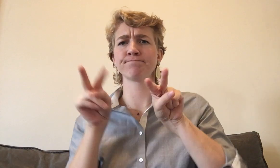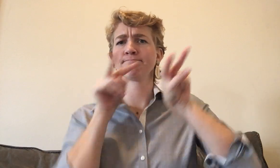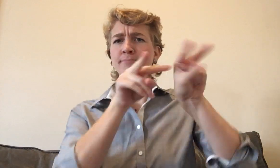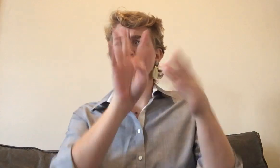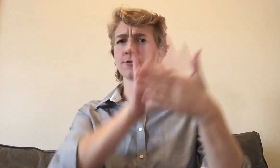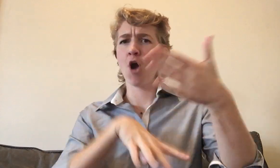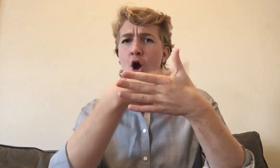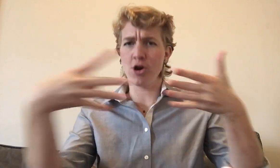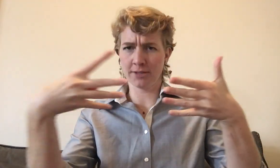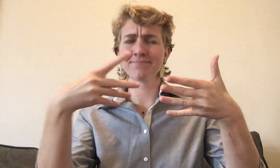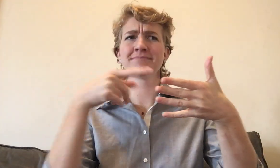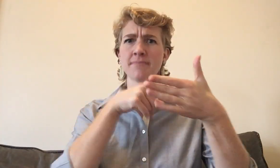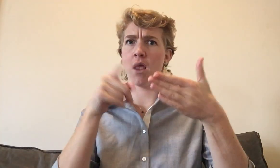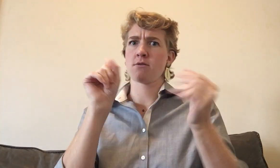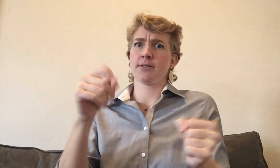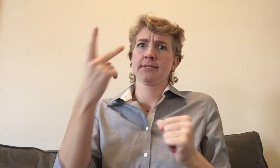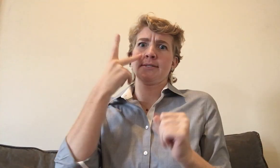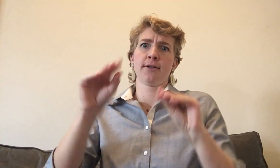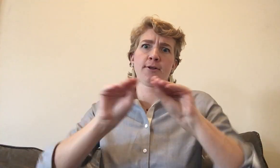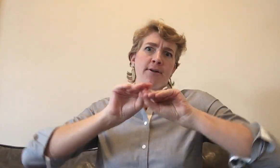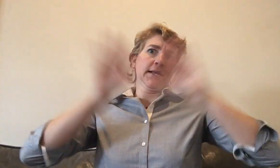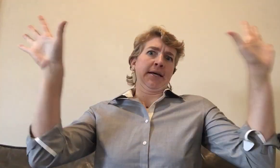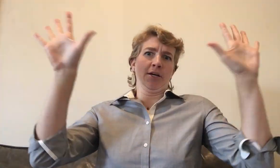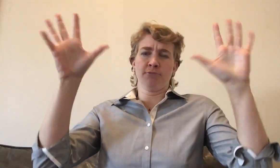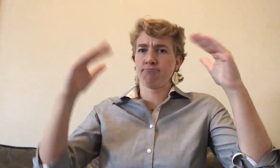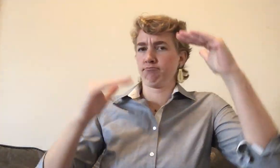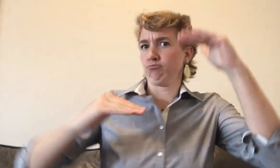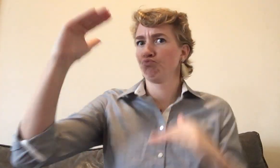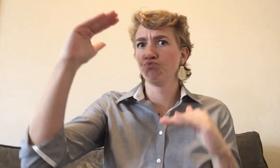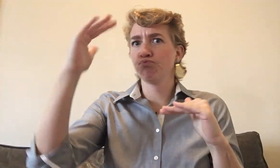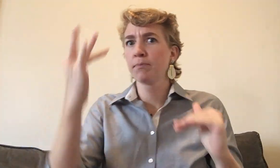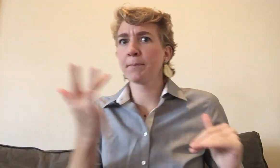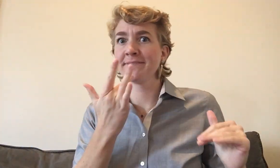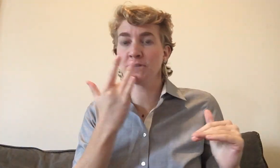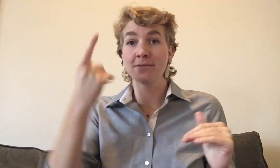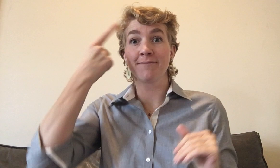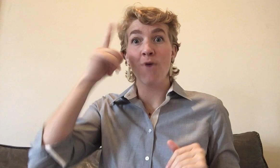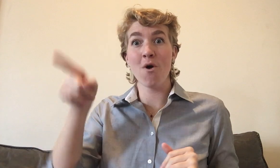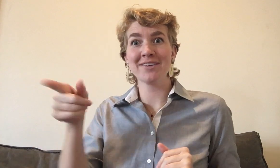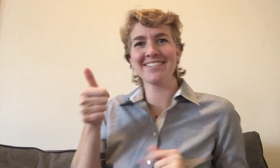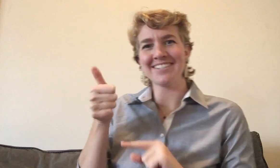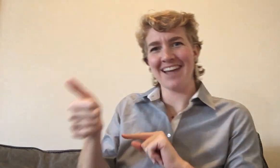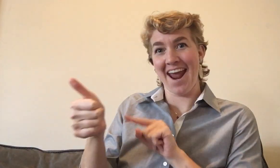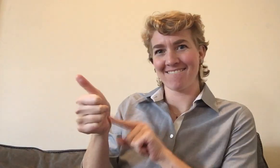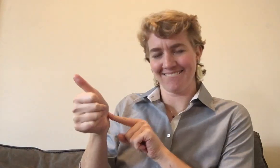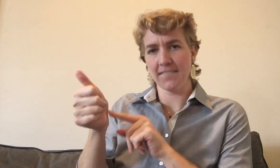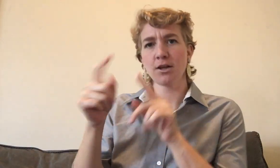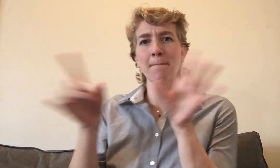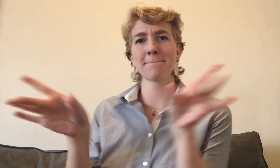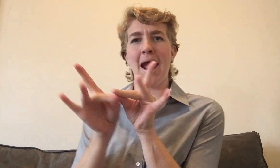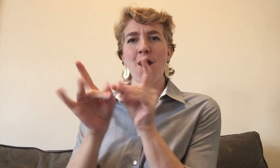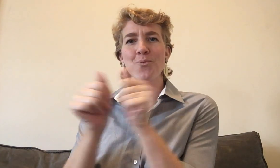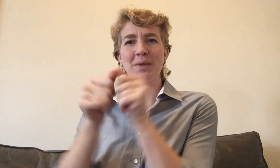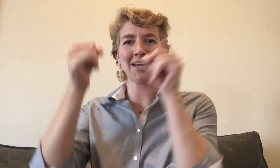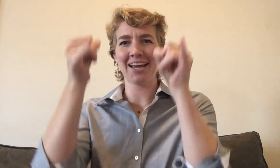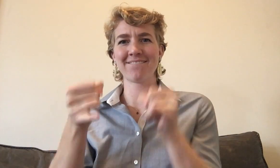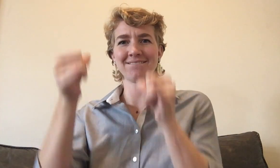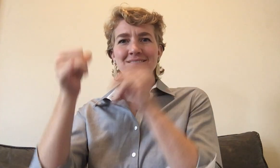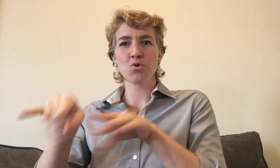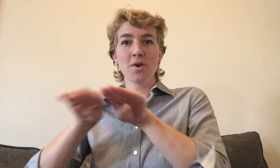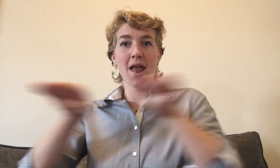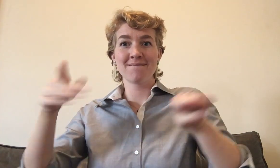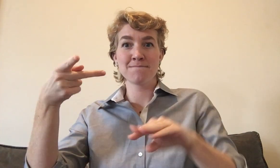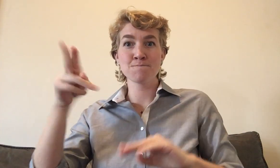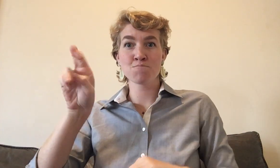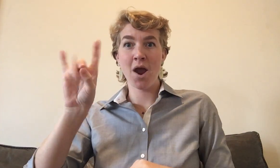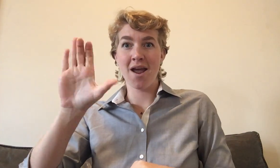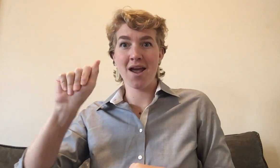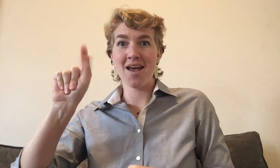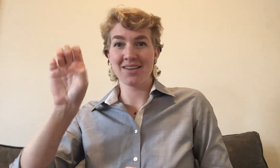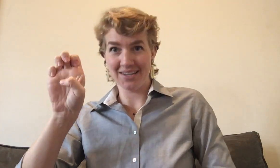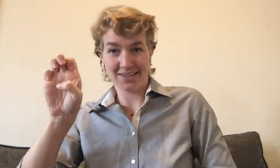If you look at the graphs, you can see a clear preference for SELF to pair with individual-level predicates,